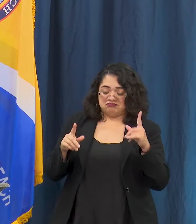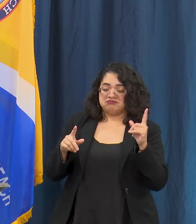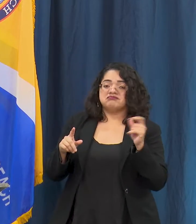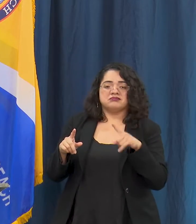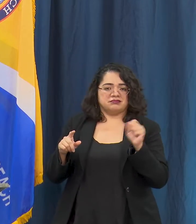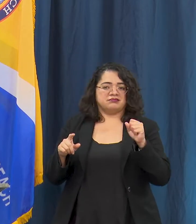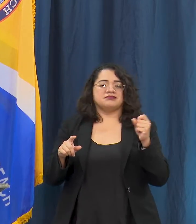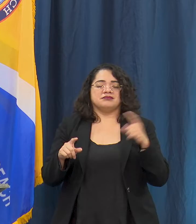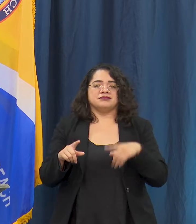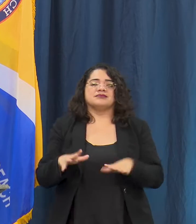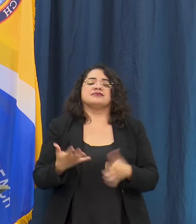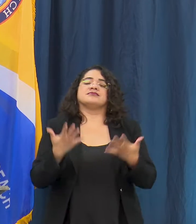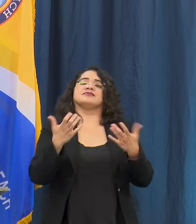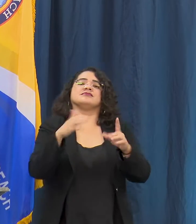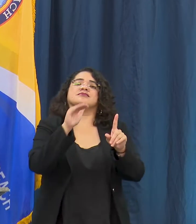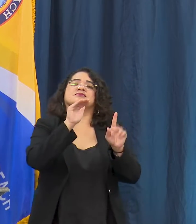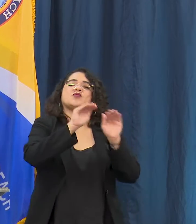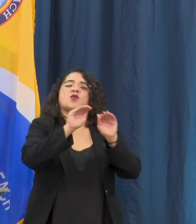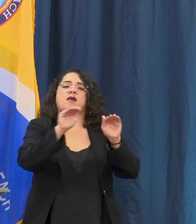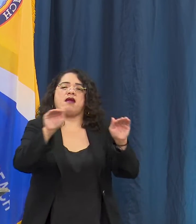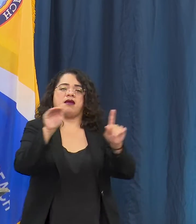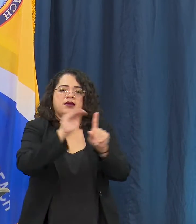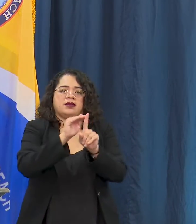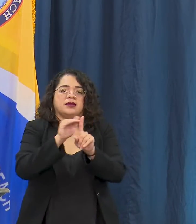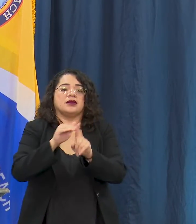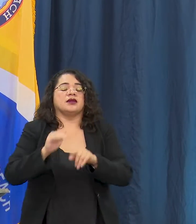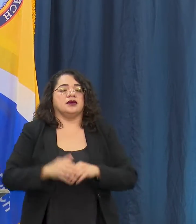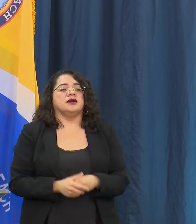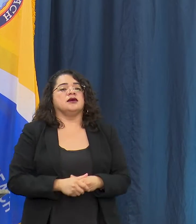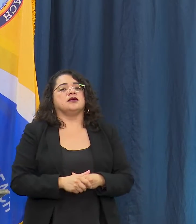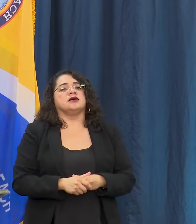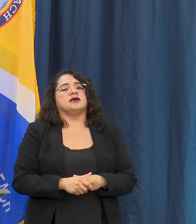as a reminder for everyone that's out there that is you know